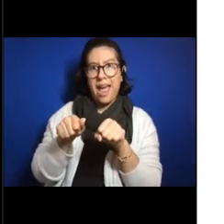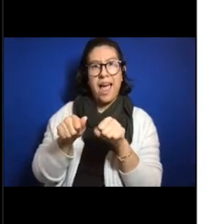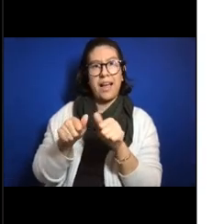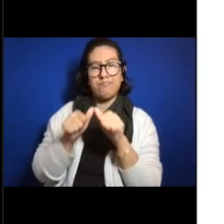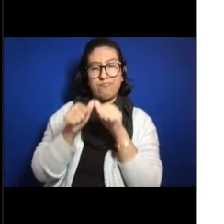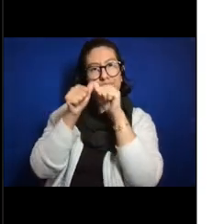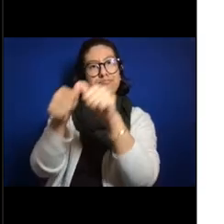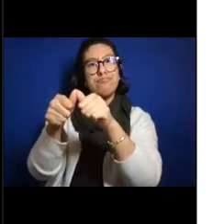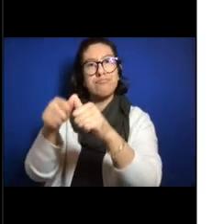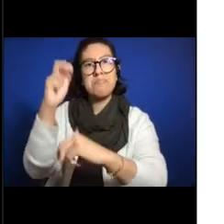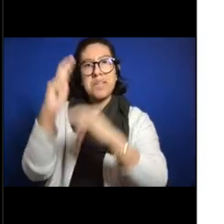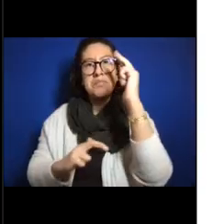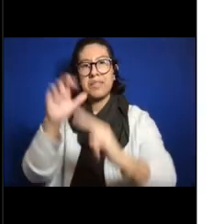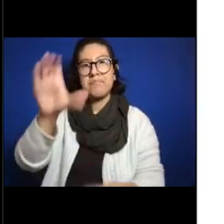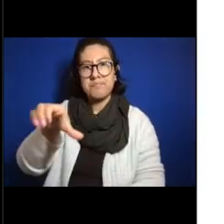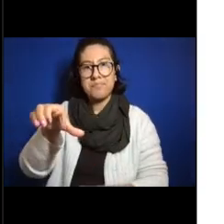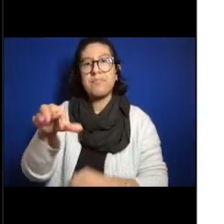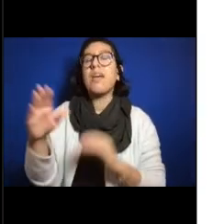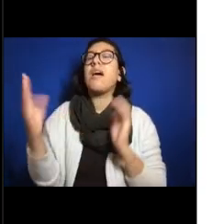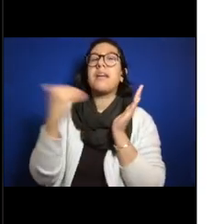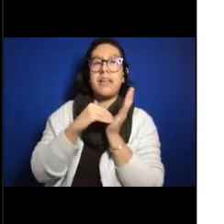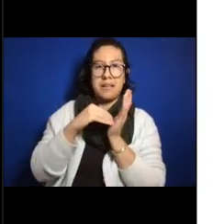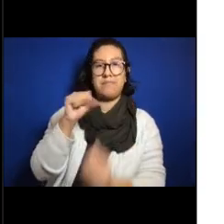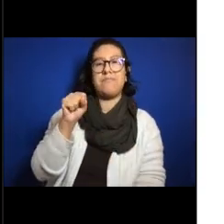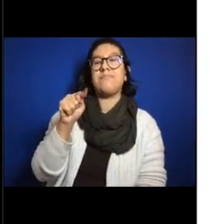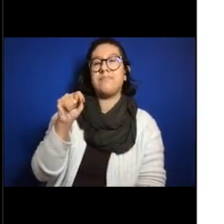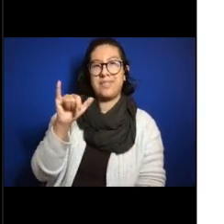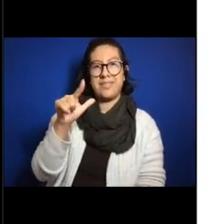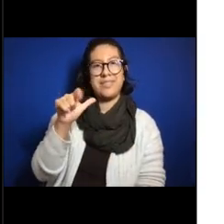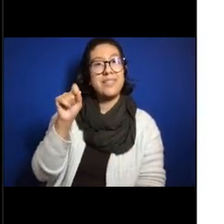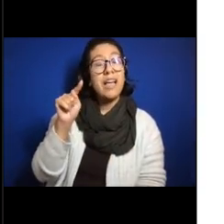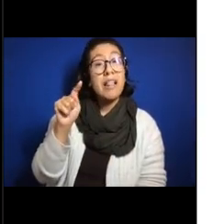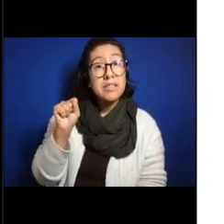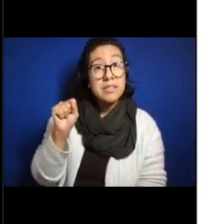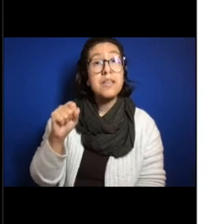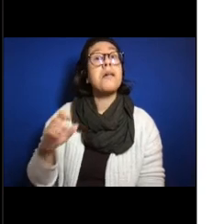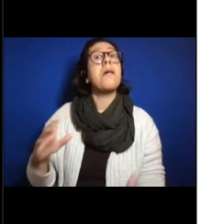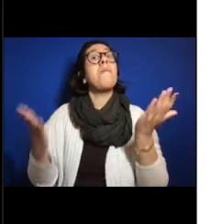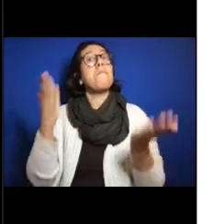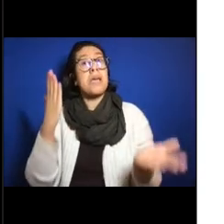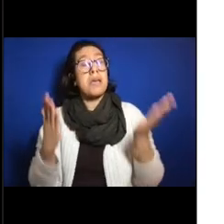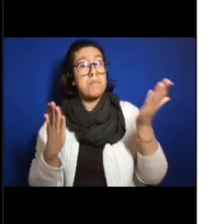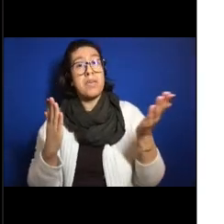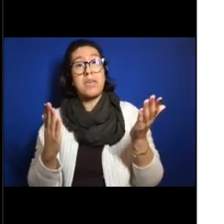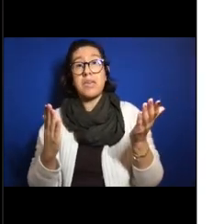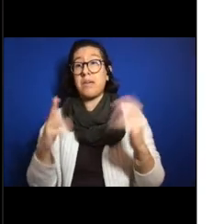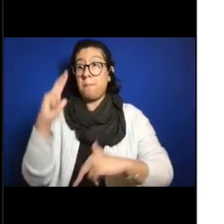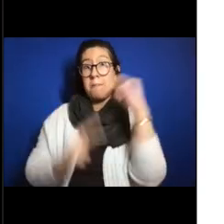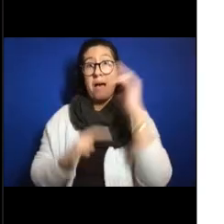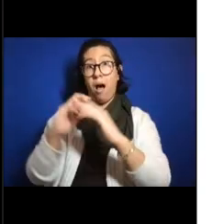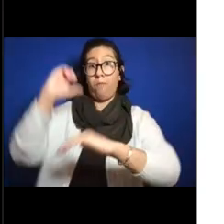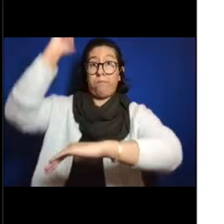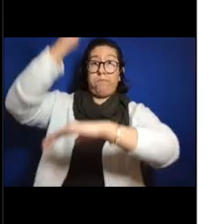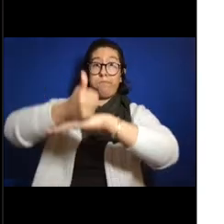Eve mentioned stilts again. Emmett says maybe put it on a high platform. Any other ideas?